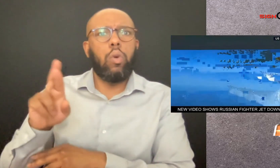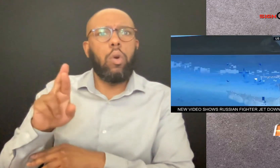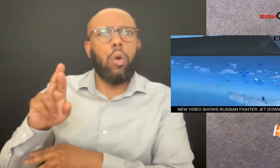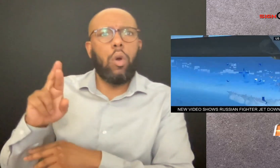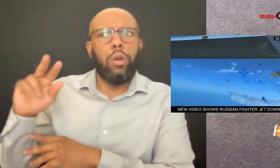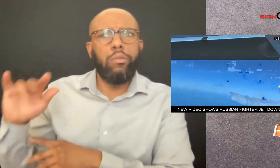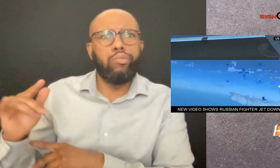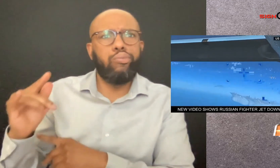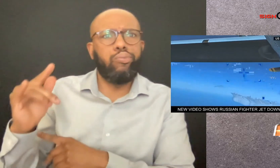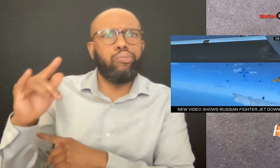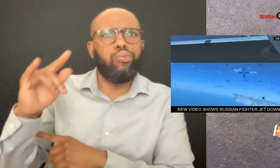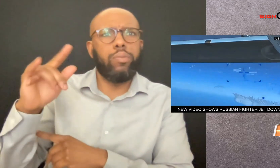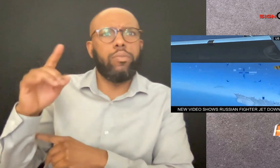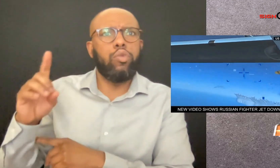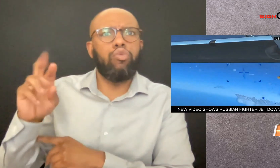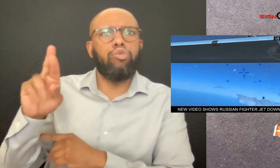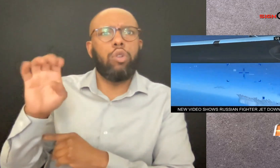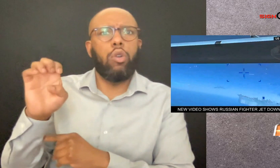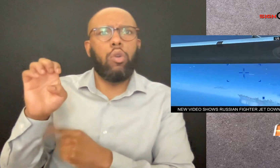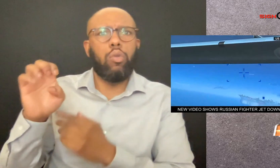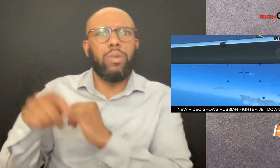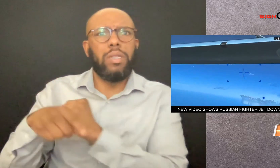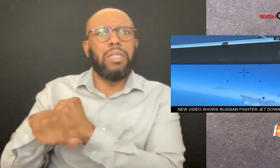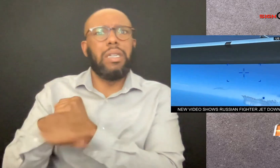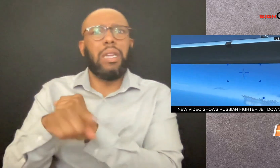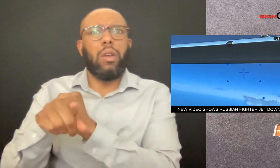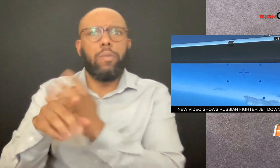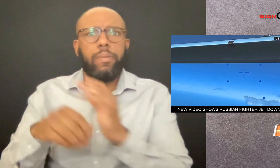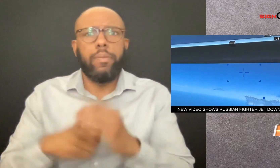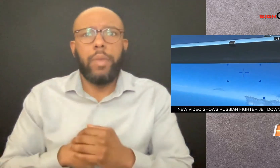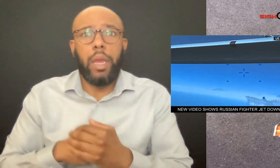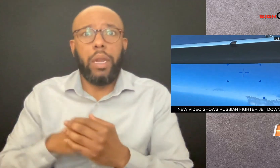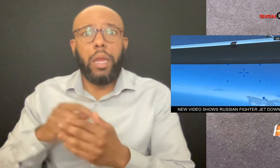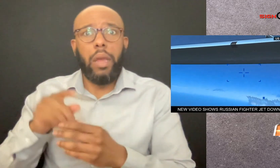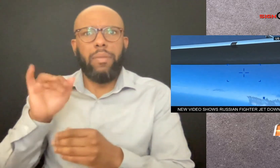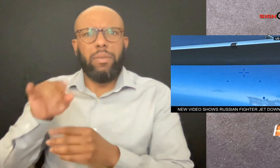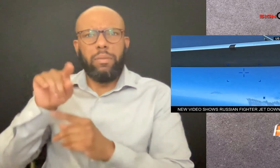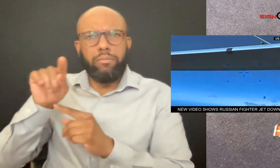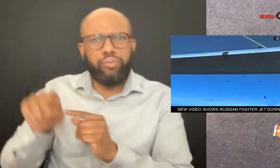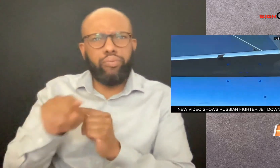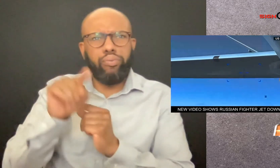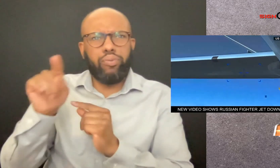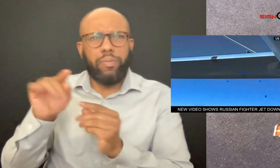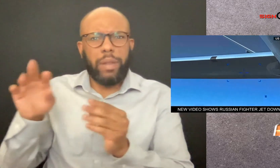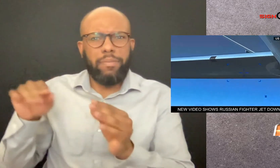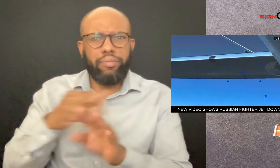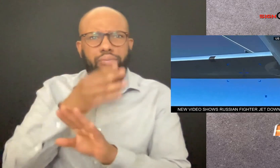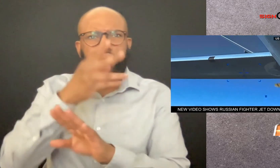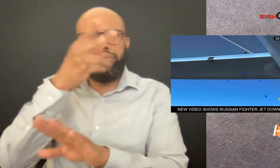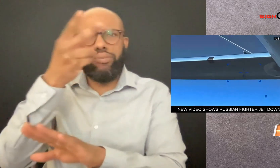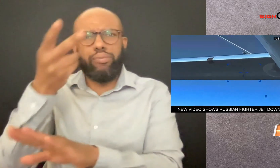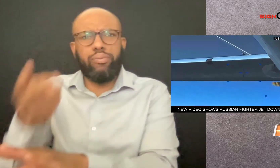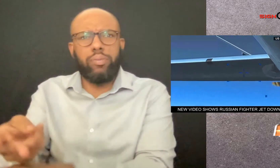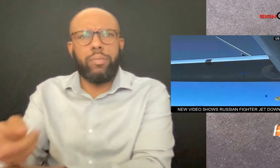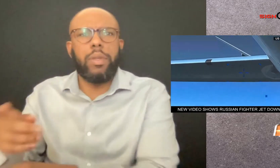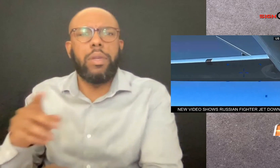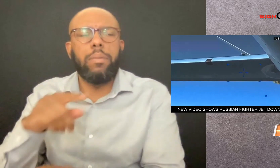It shows the MQ-9 Reaper drones tail and propeller as it flies over the Black Sea.